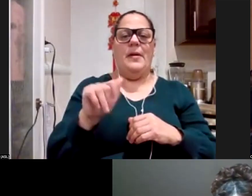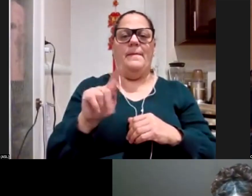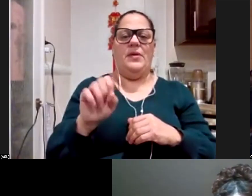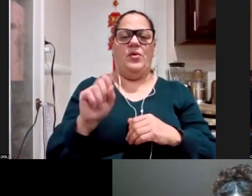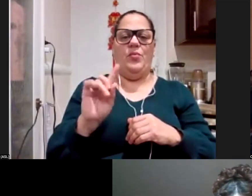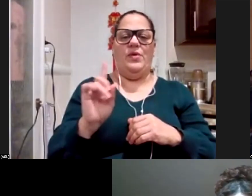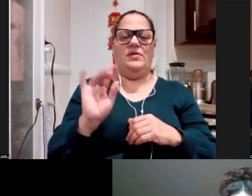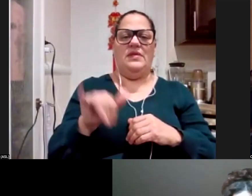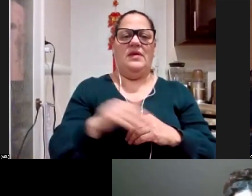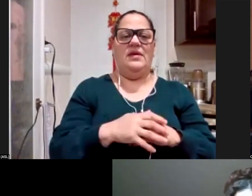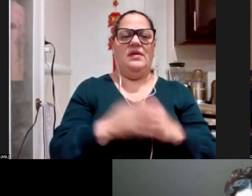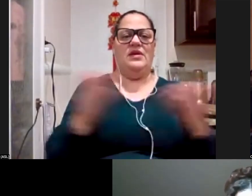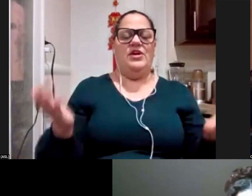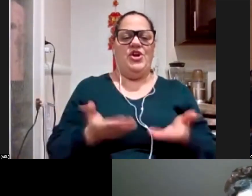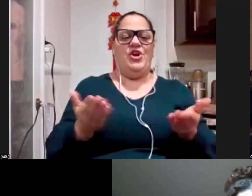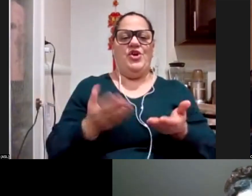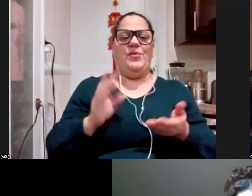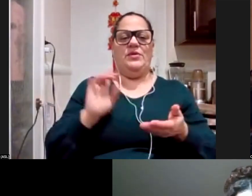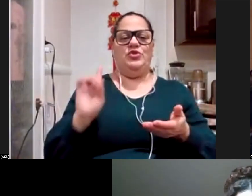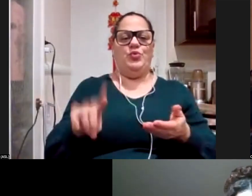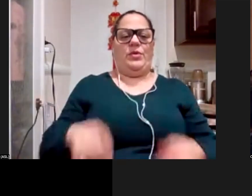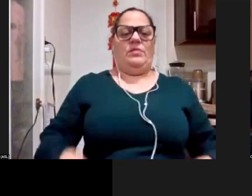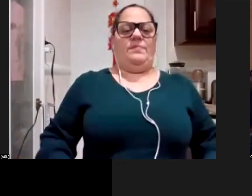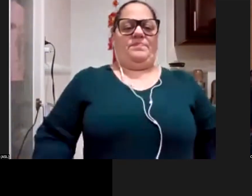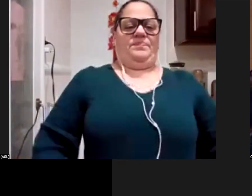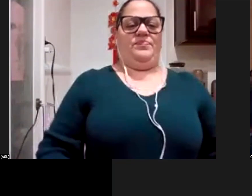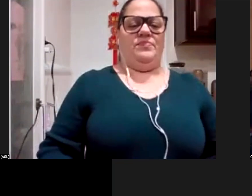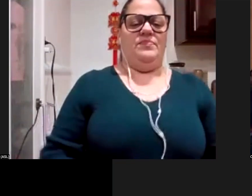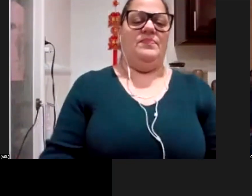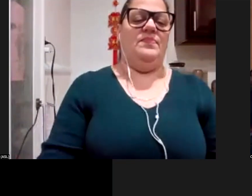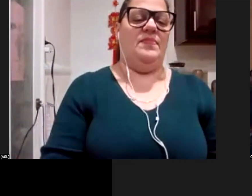[SUSAN] Here in Detroit. [GROVER] Beg Pardon? That's that that's